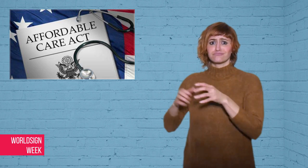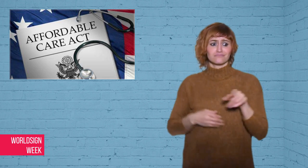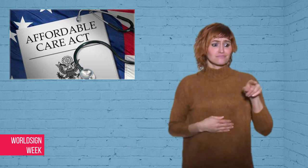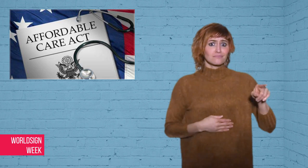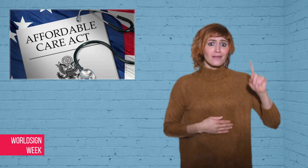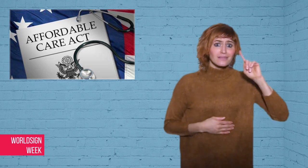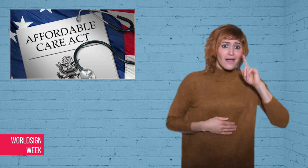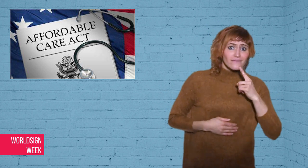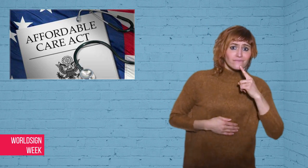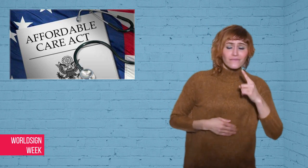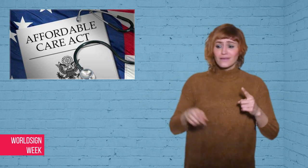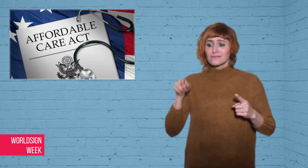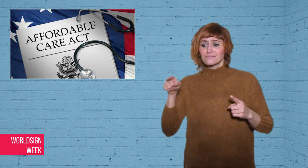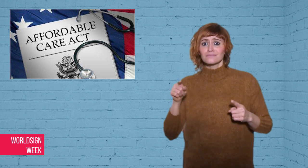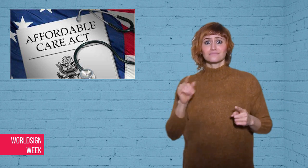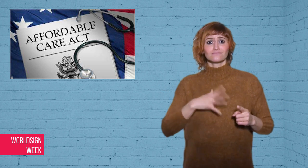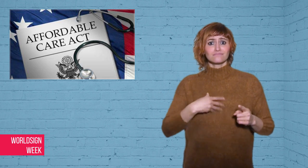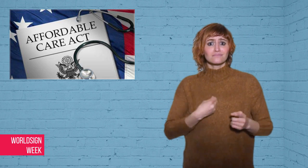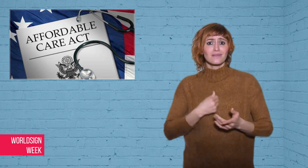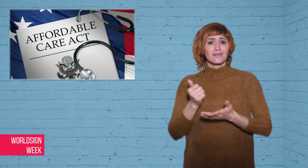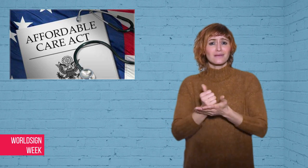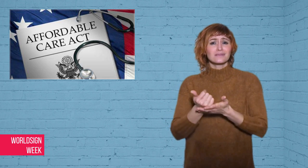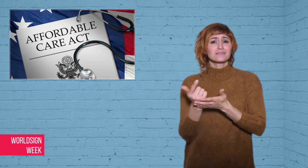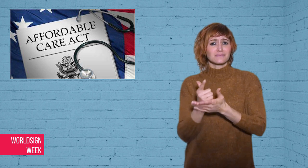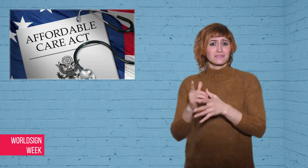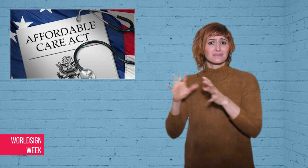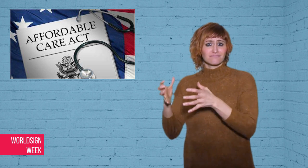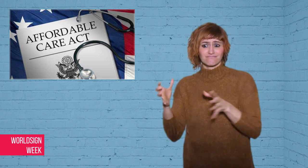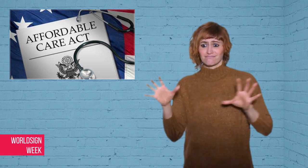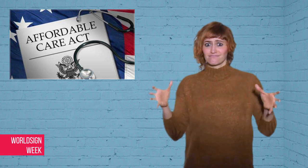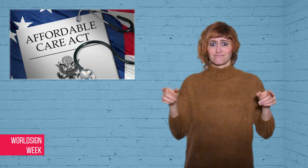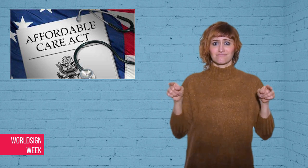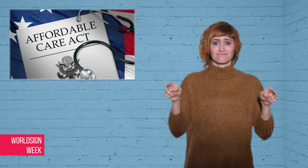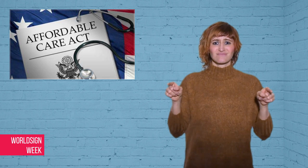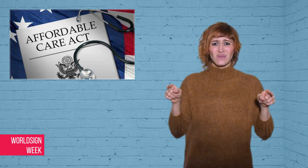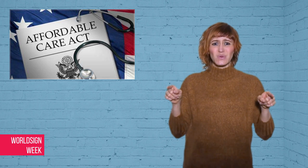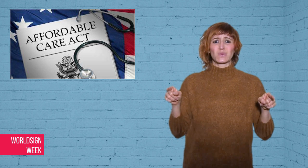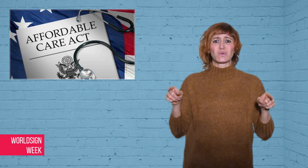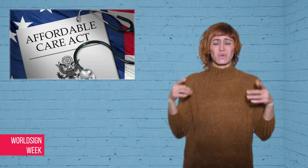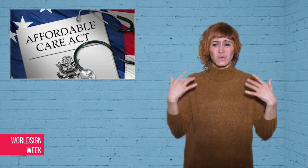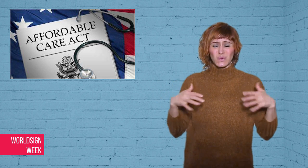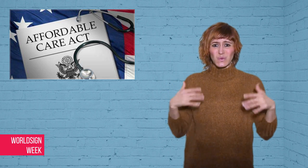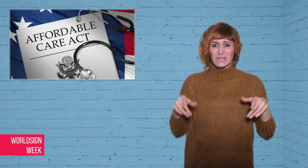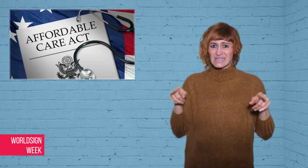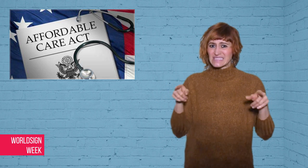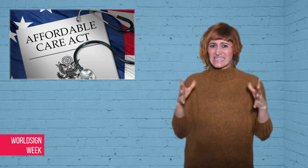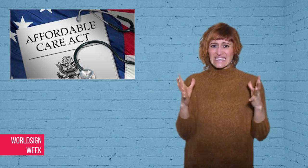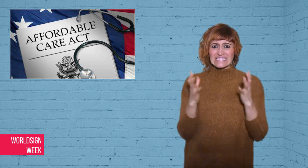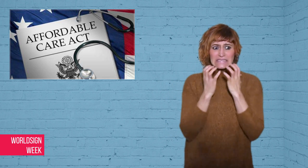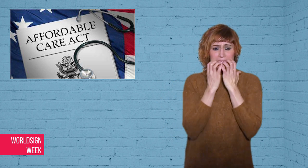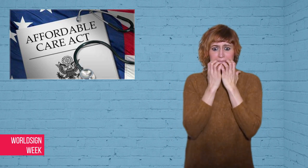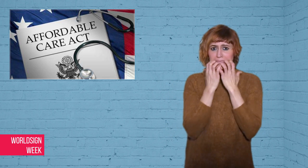Some in the Deaf and LGBT community says